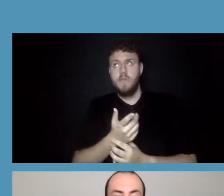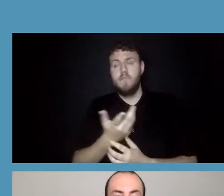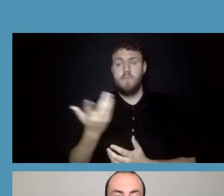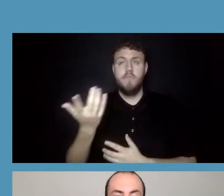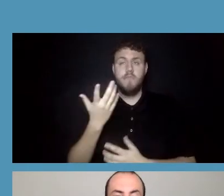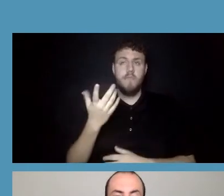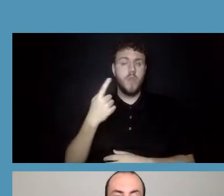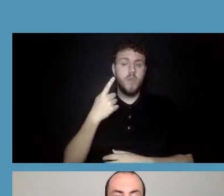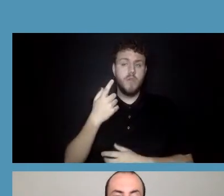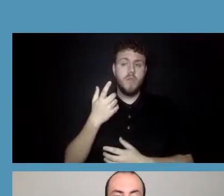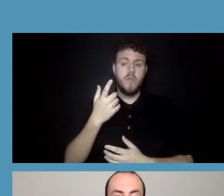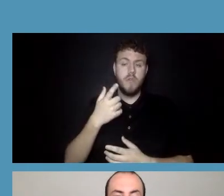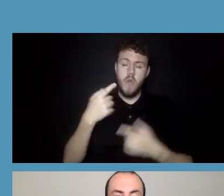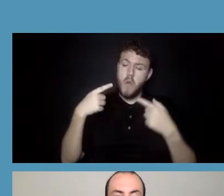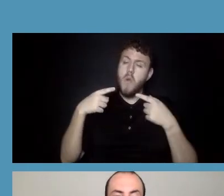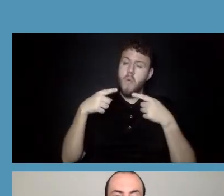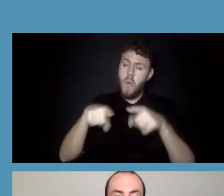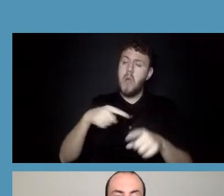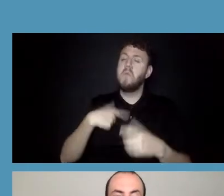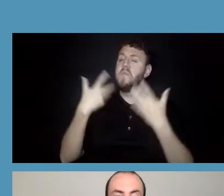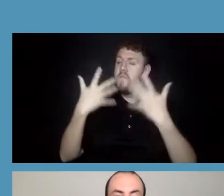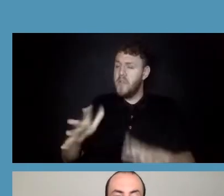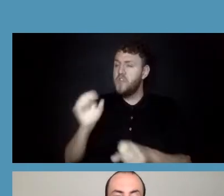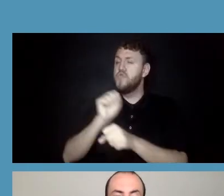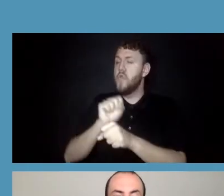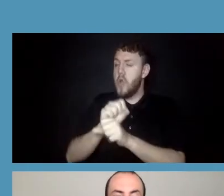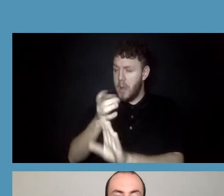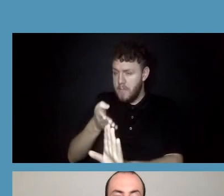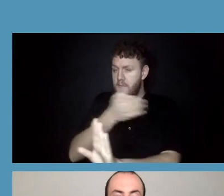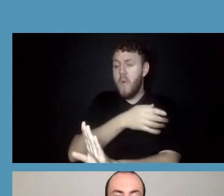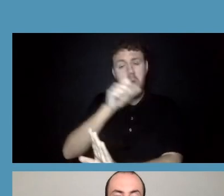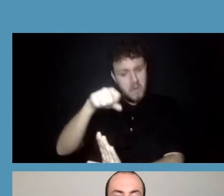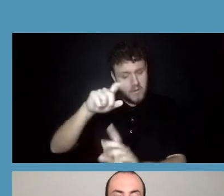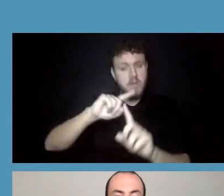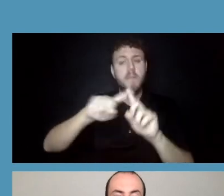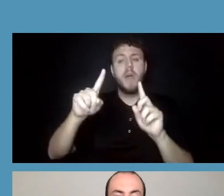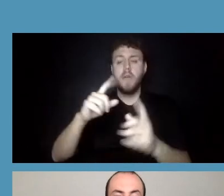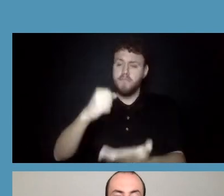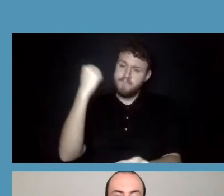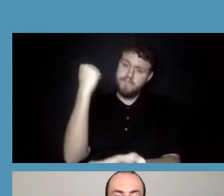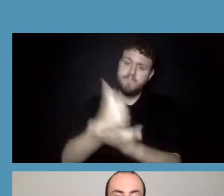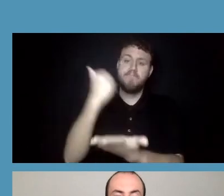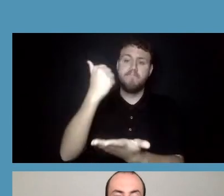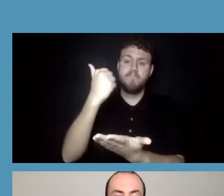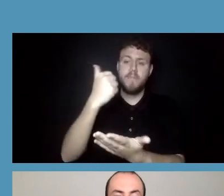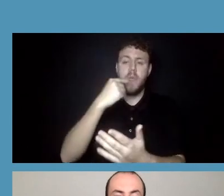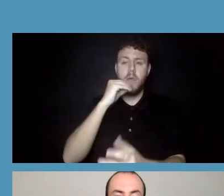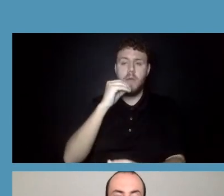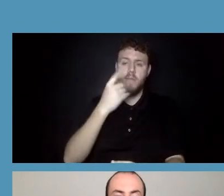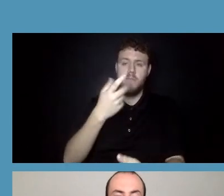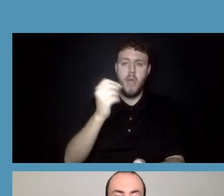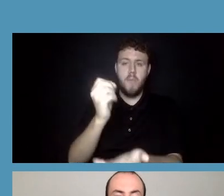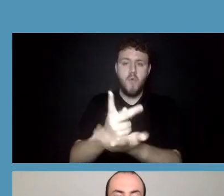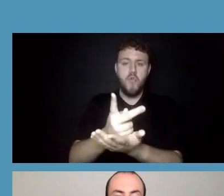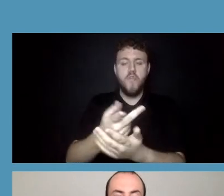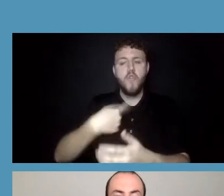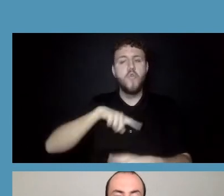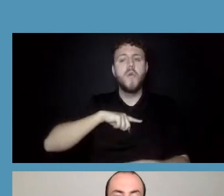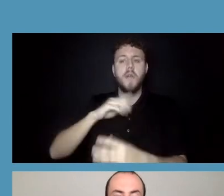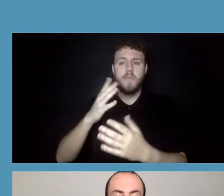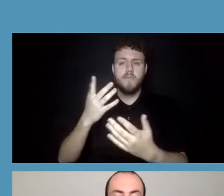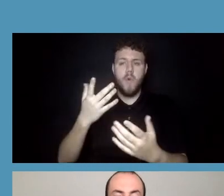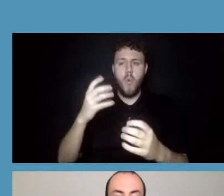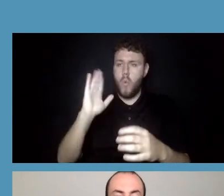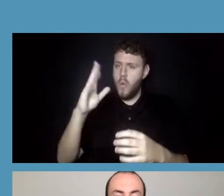we did the work before it gave us that stamp of "we are dedicated to this, this is something